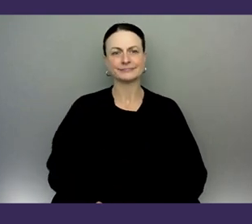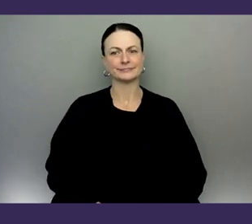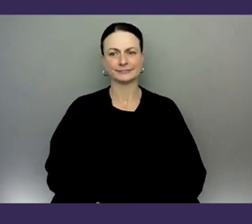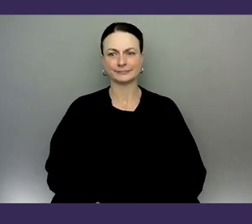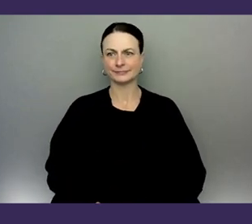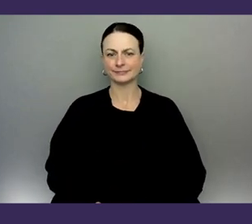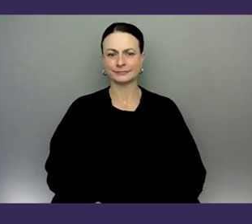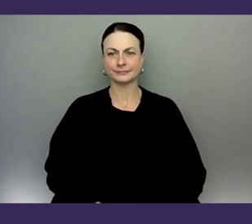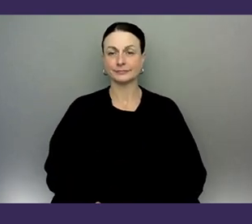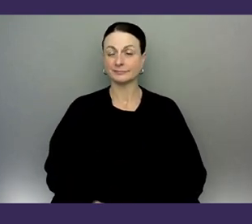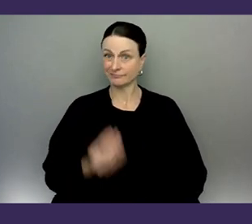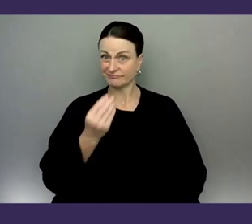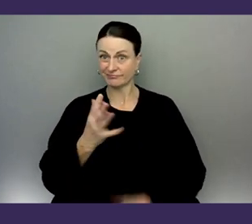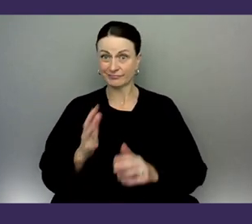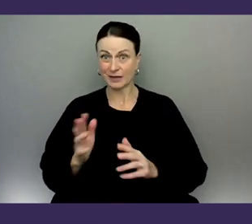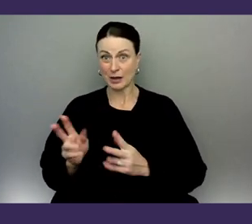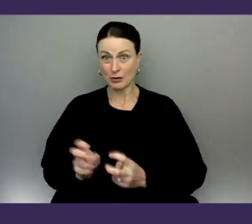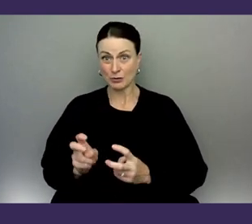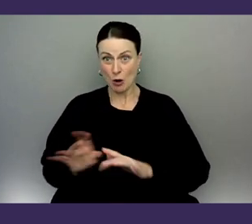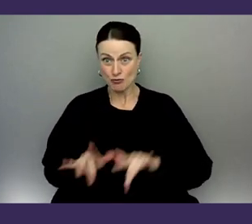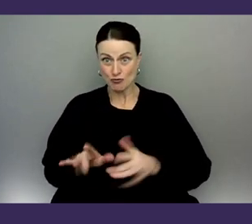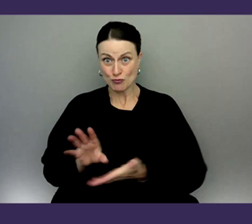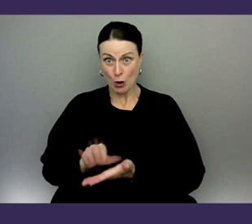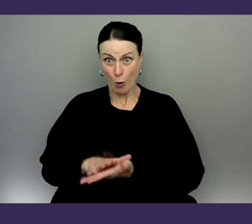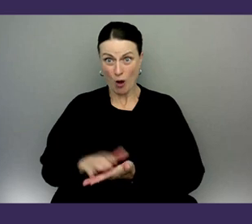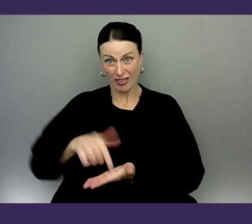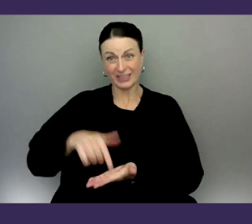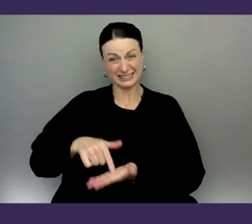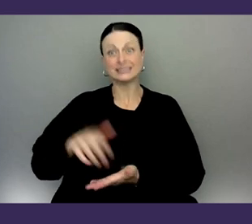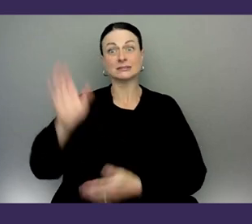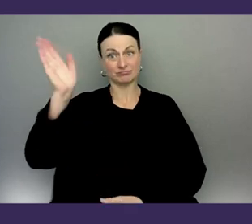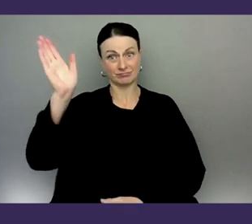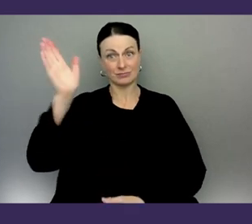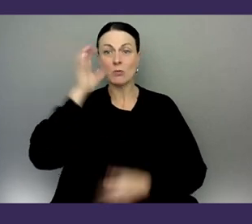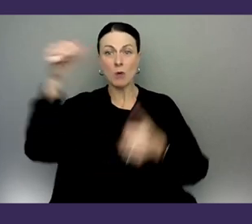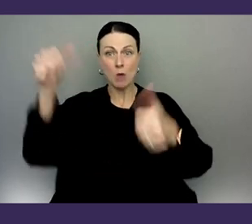One note about recording, this webinar will be recorded and posted on our website,